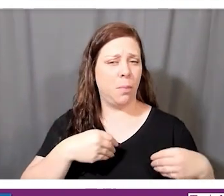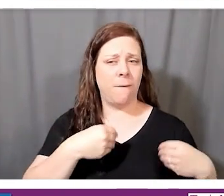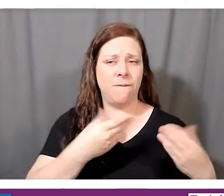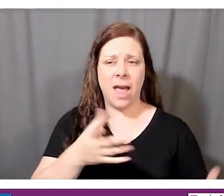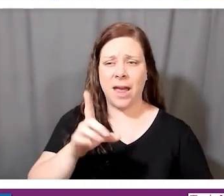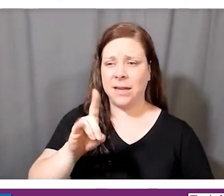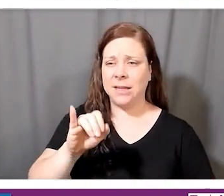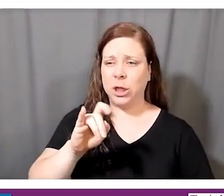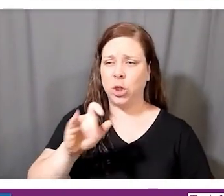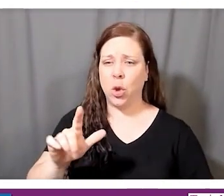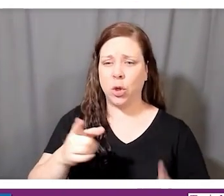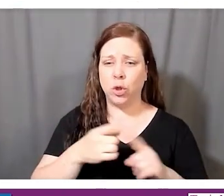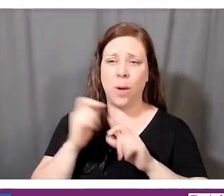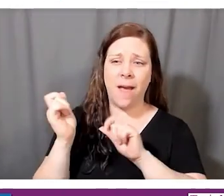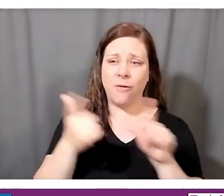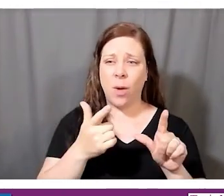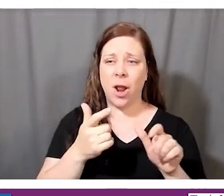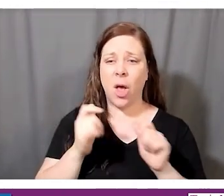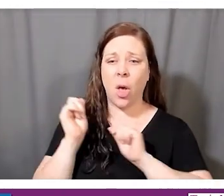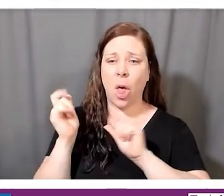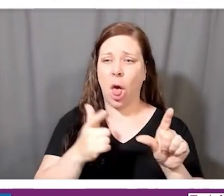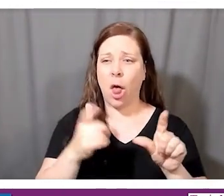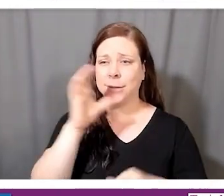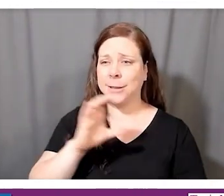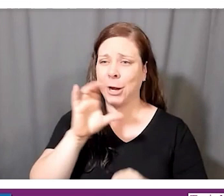and then everybody can search it the same, right? That is a great solution.